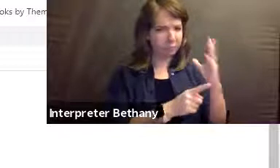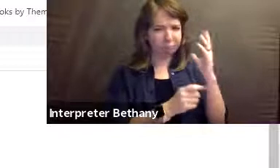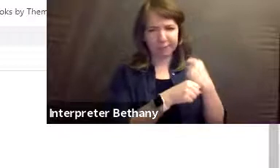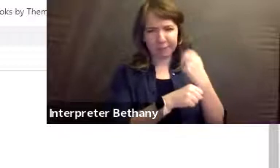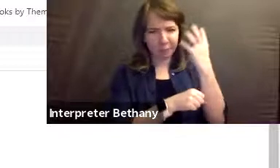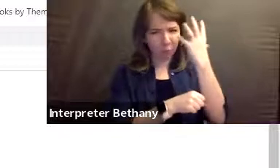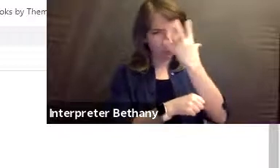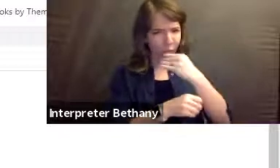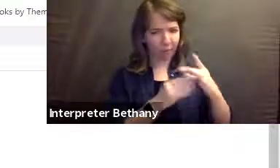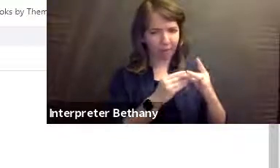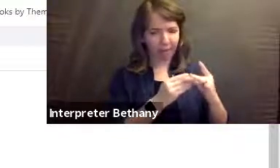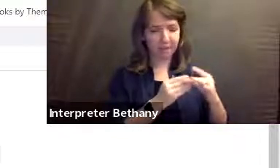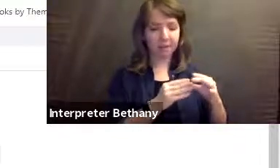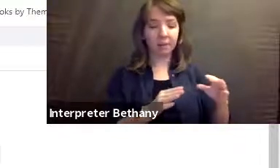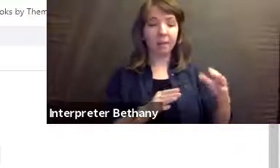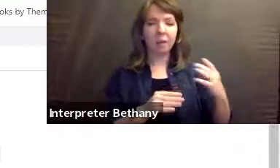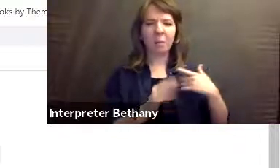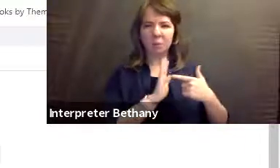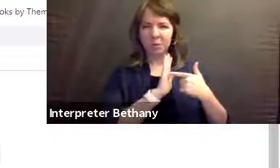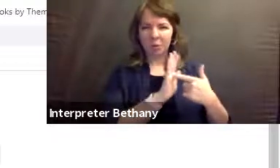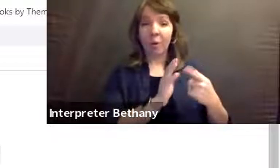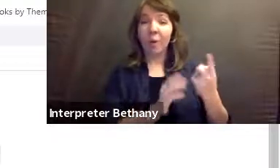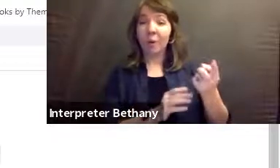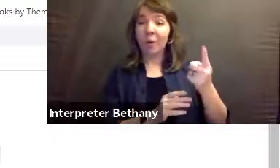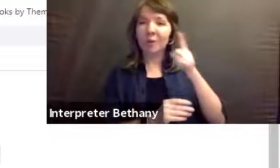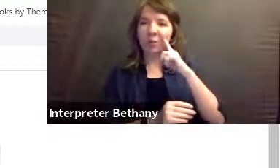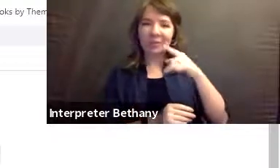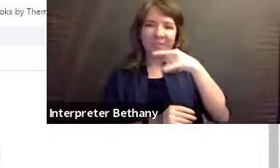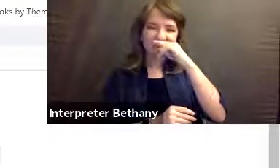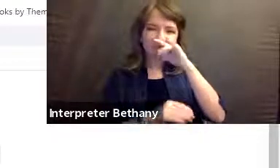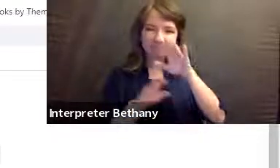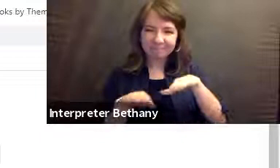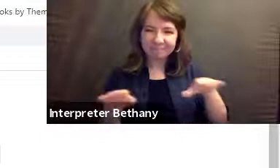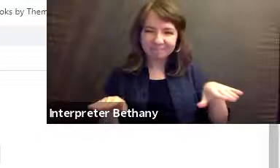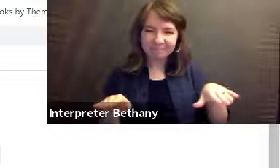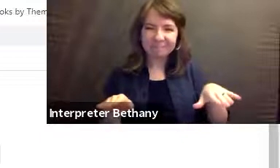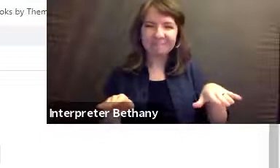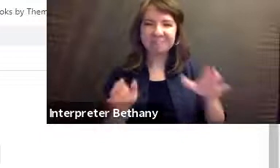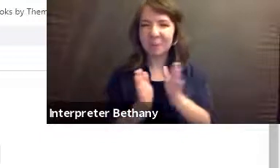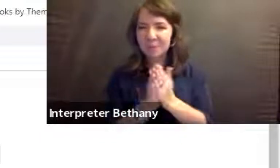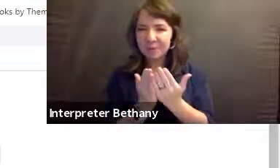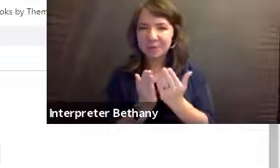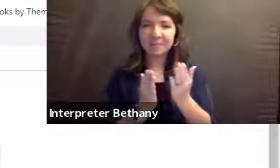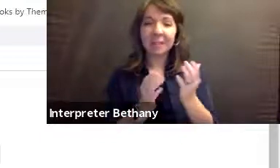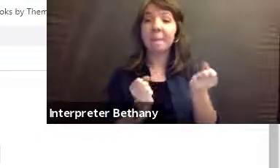Linda Kobashigawa: This is one that she created for children's resources. So we have a lot of students in the child development center.